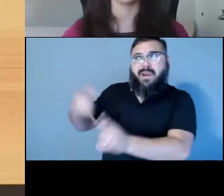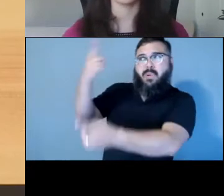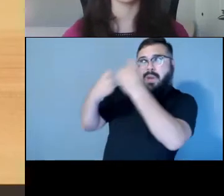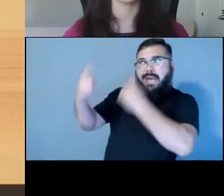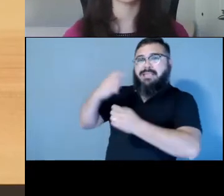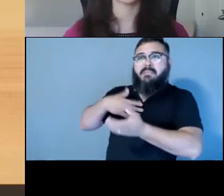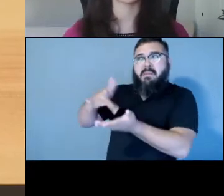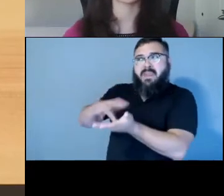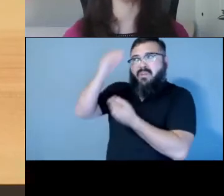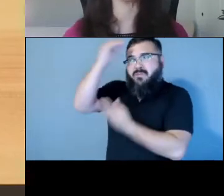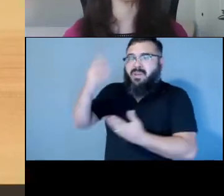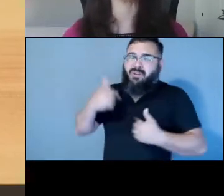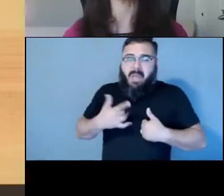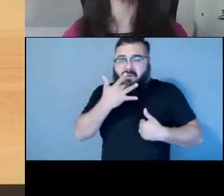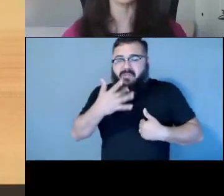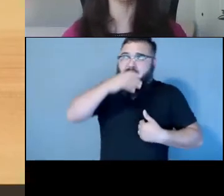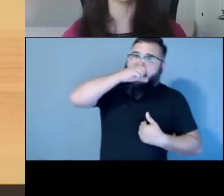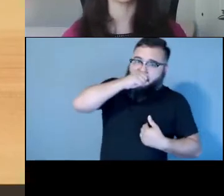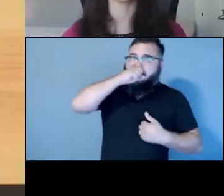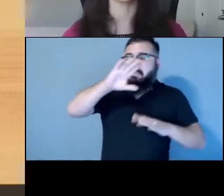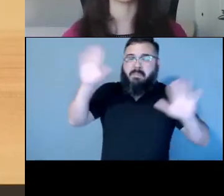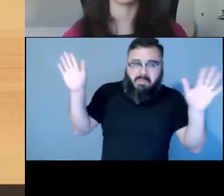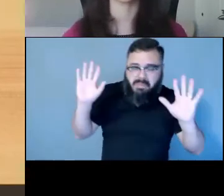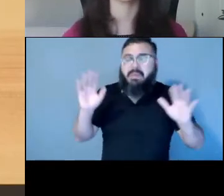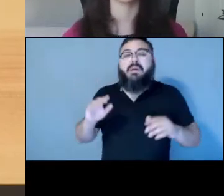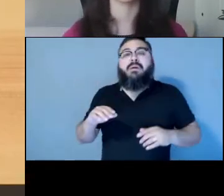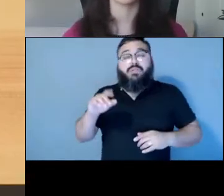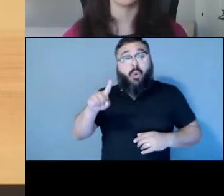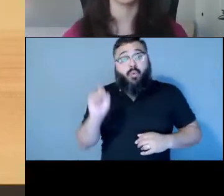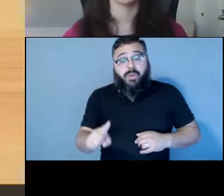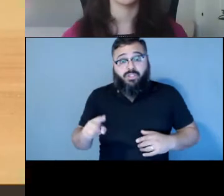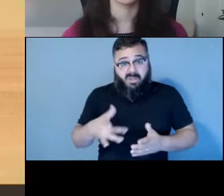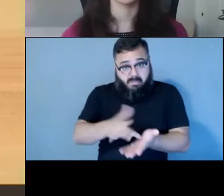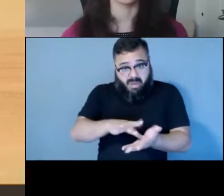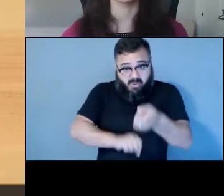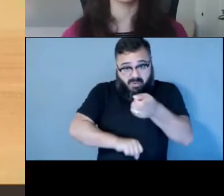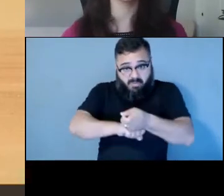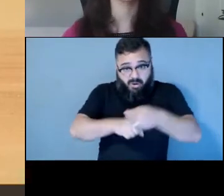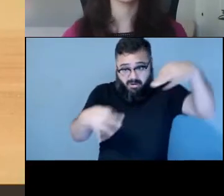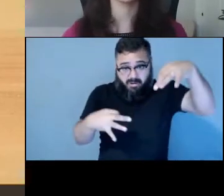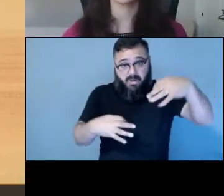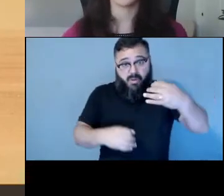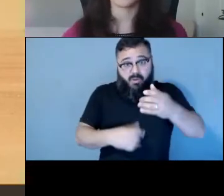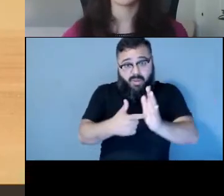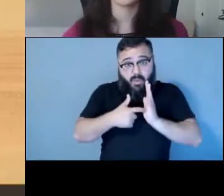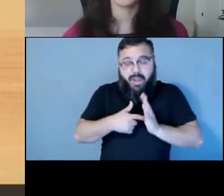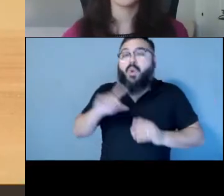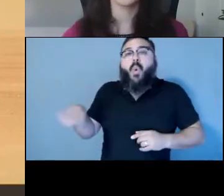I don't wanna disclose anything, and so the question is, is medical support required? Only if the employer asks for it,